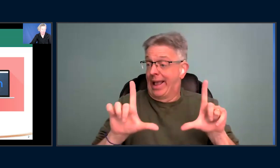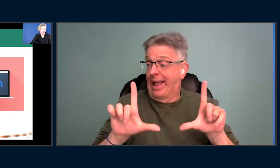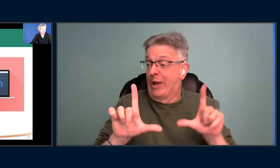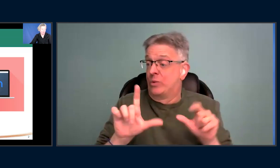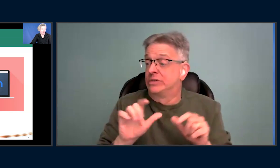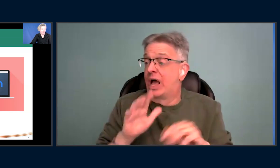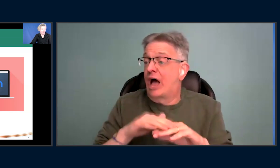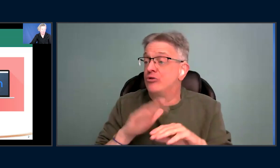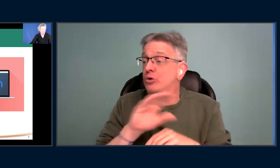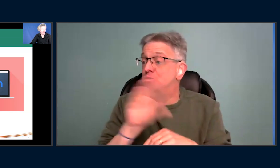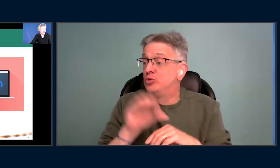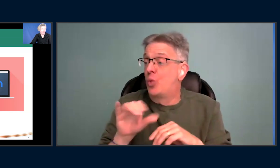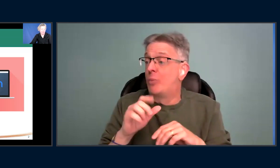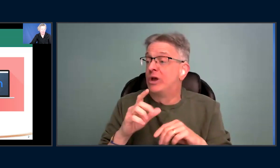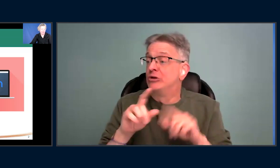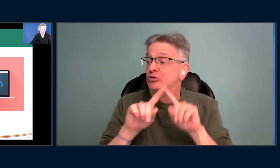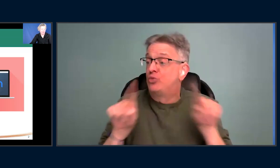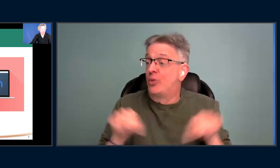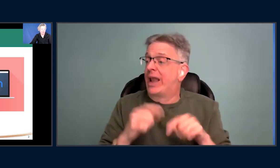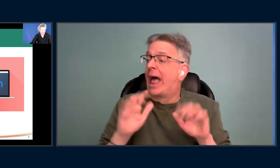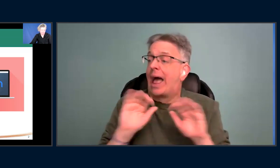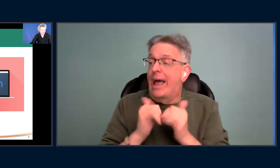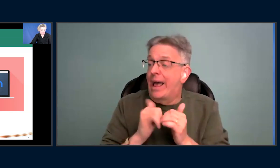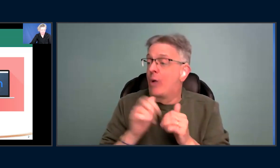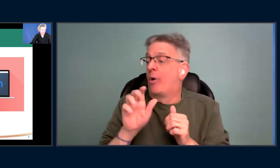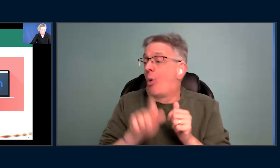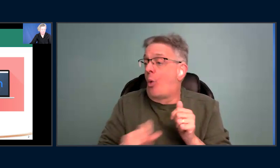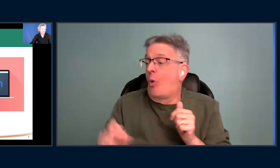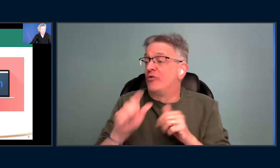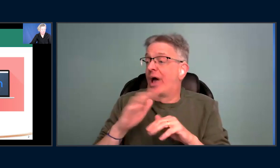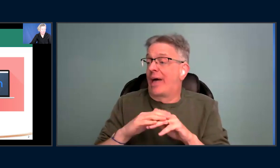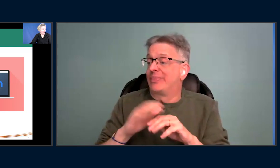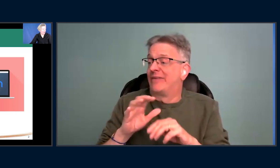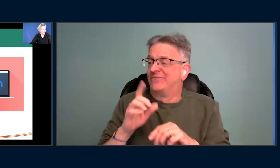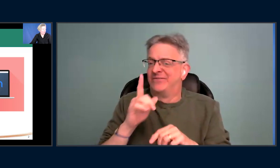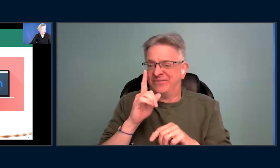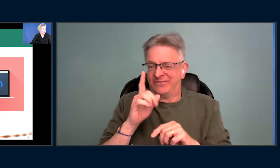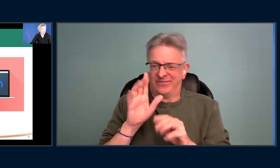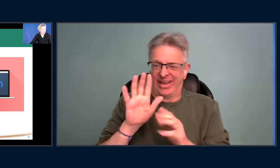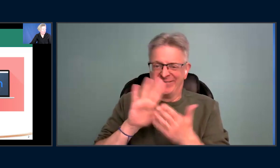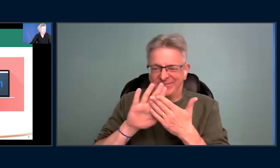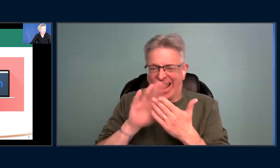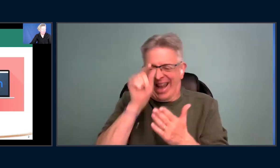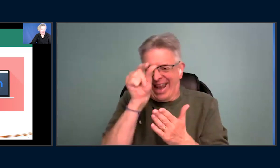on your Zoom screen by hovering over